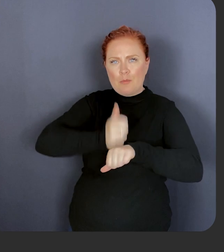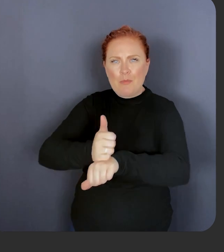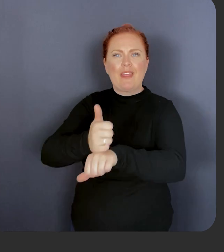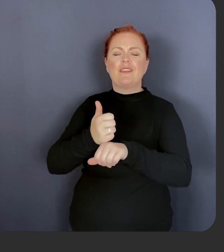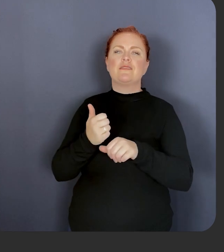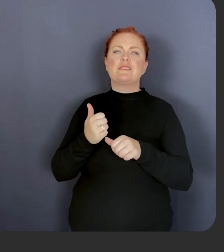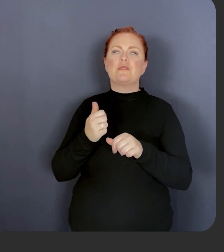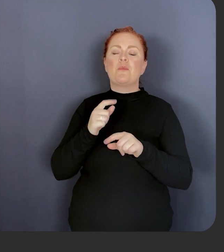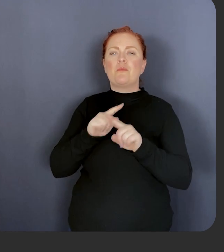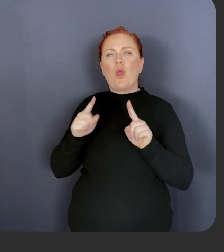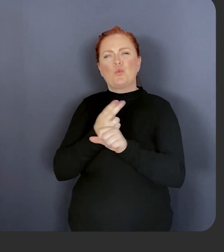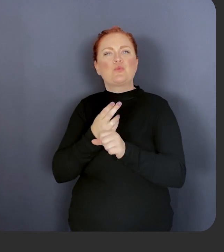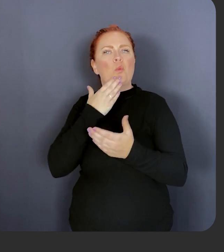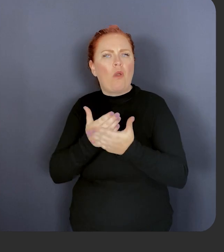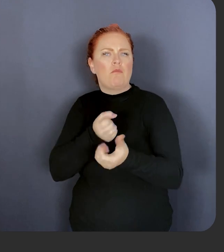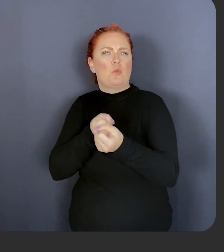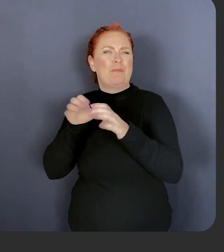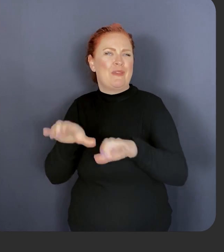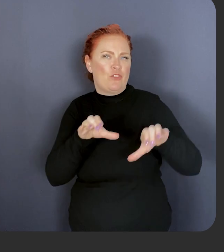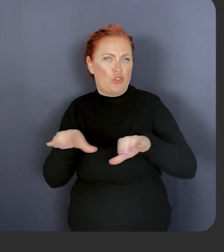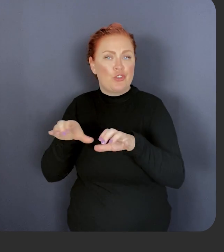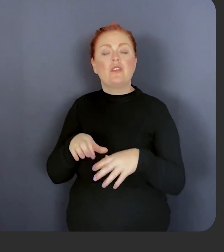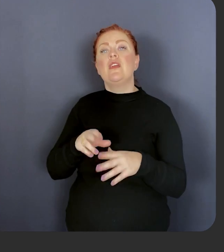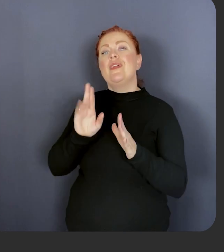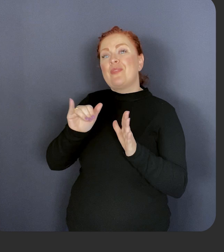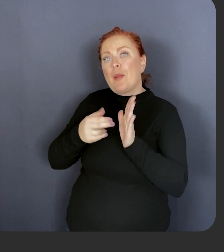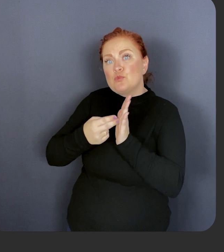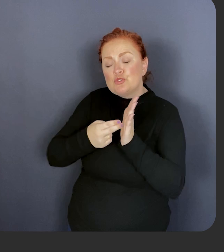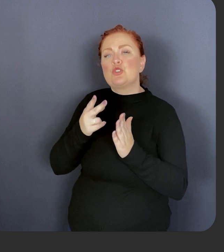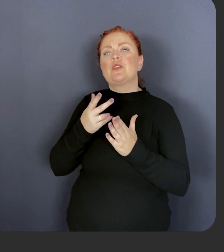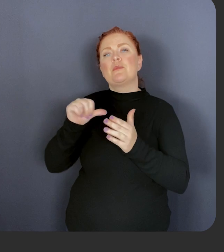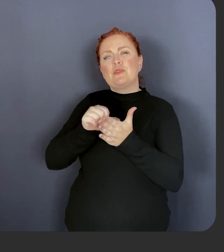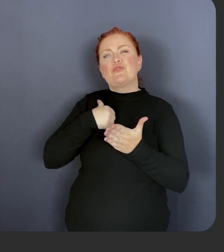well-supported behaviors. This ensures that the page has good content structure